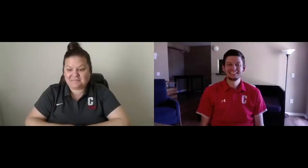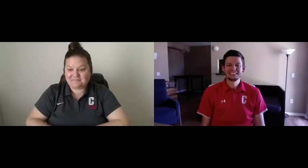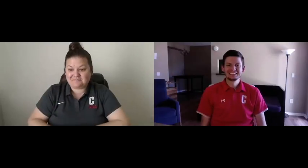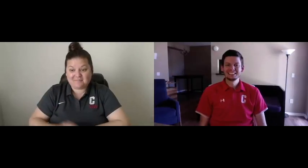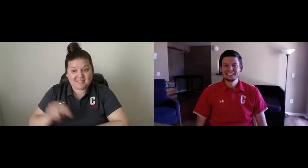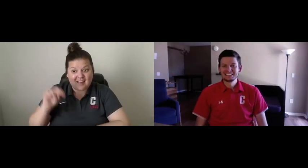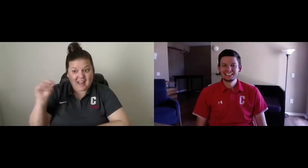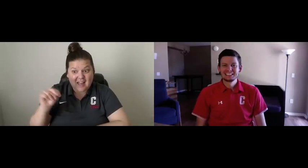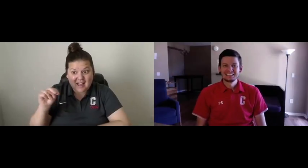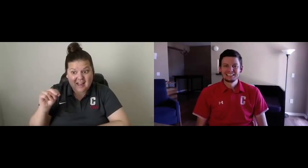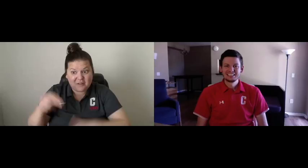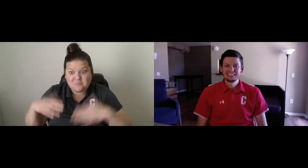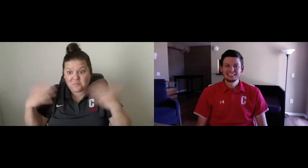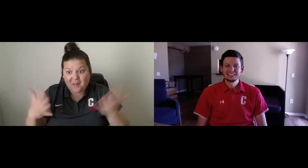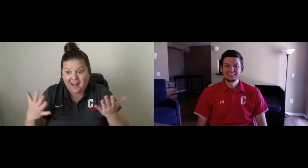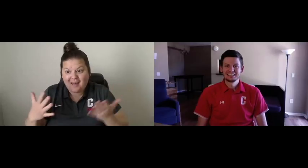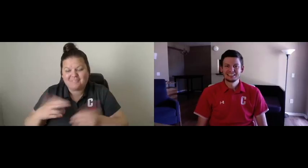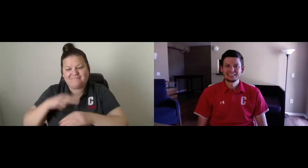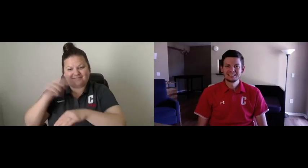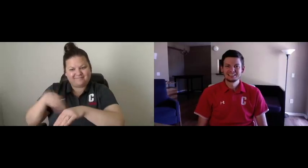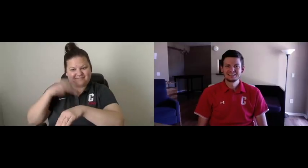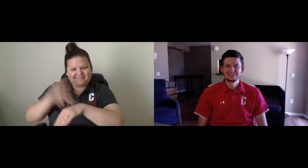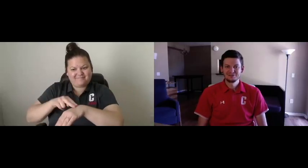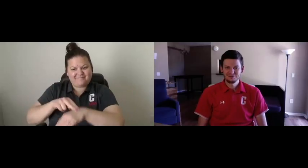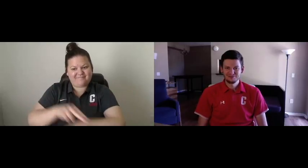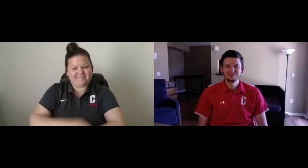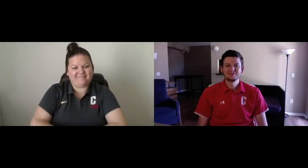Ann Stands for national